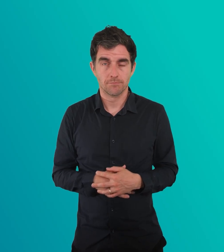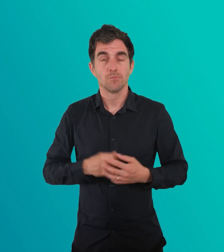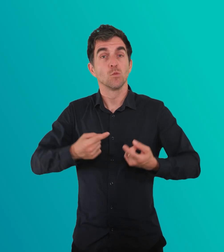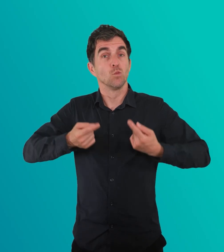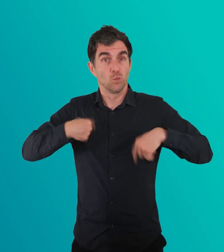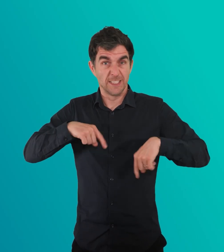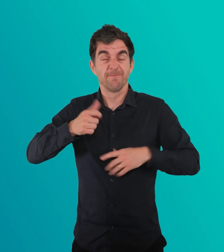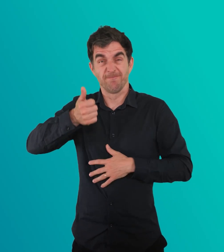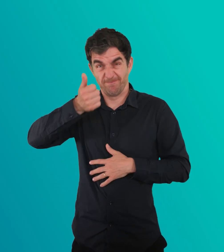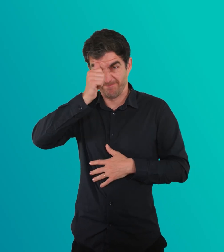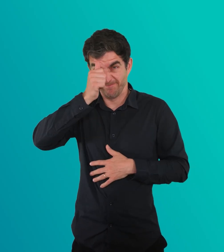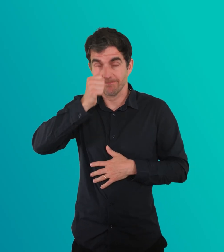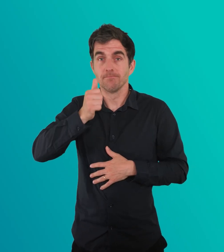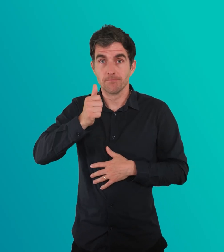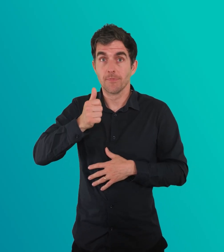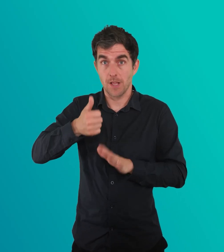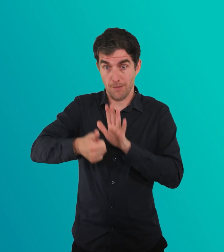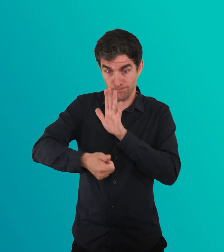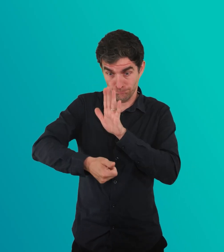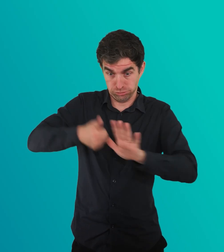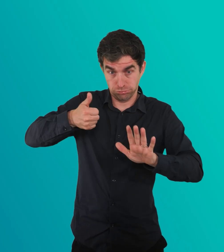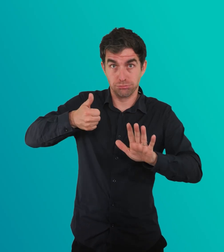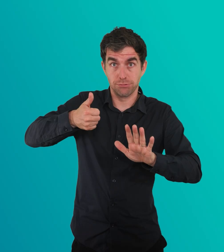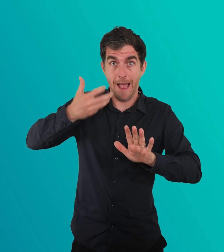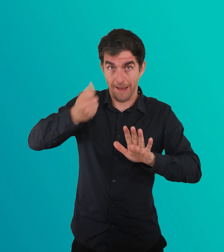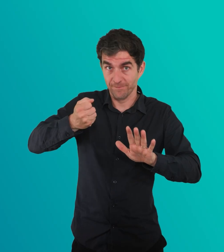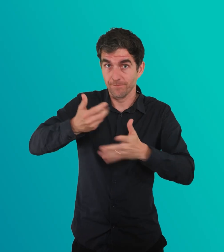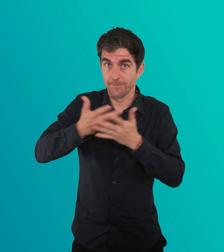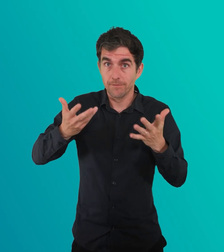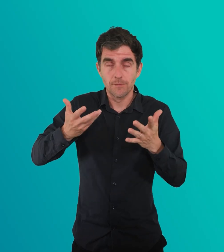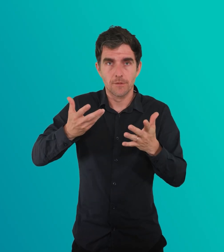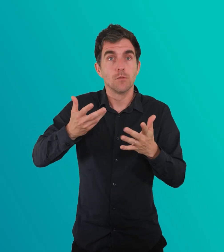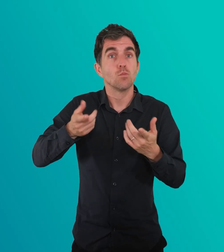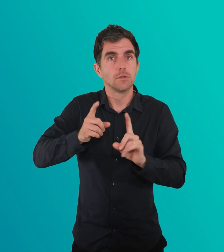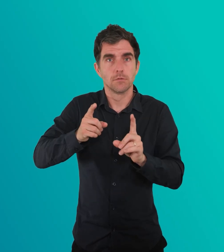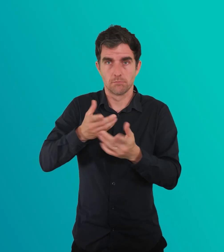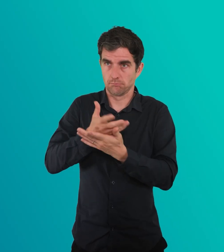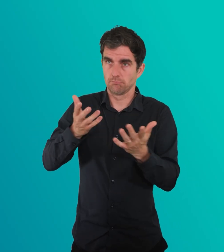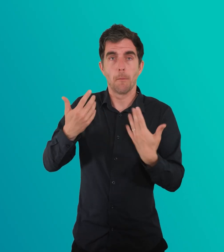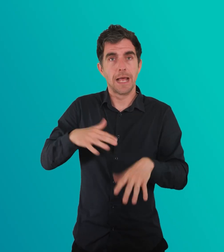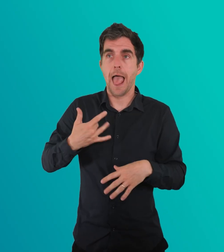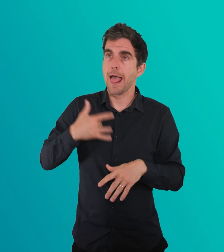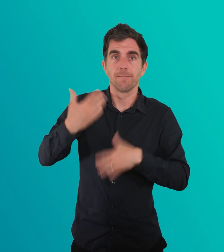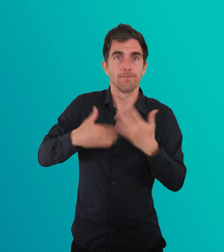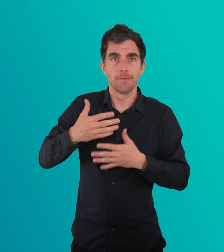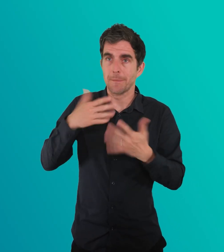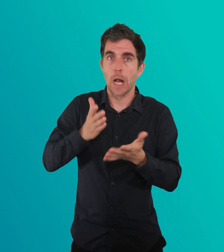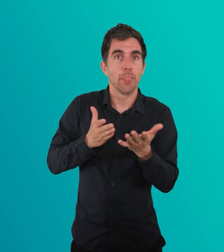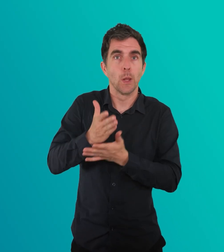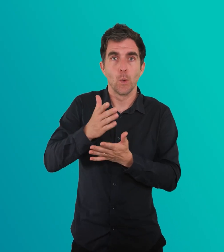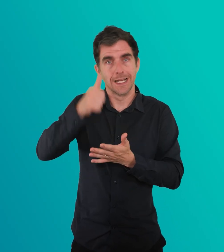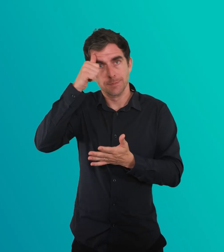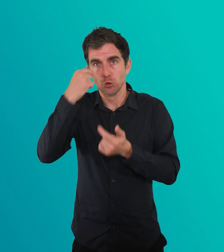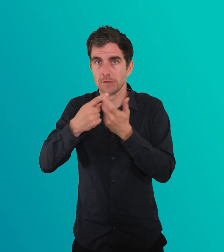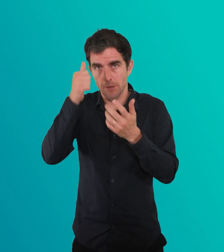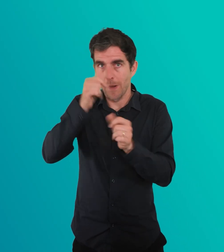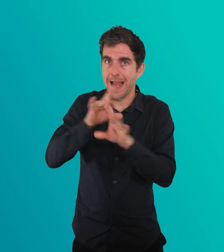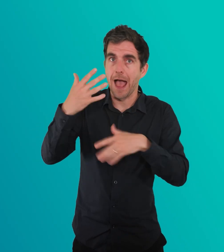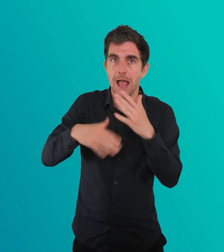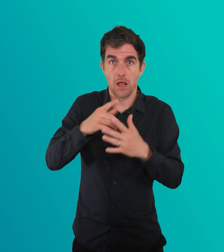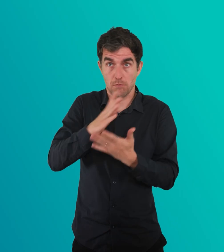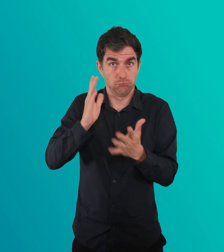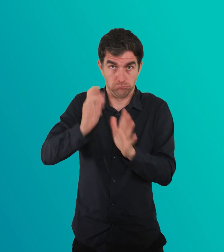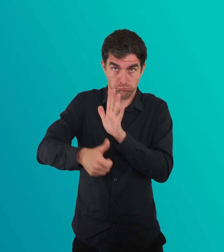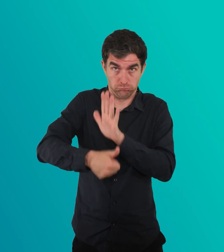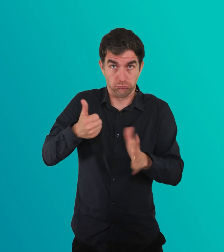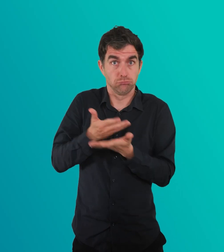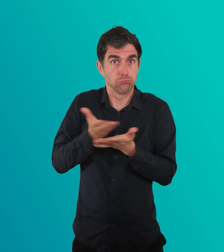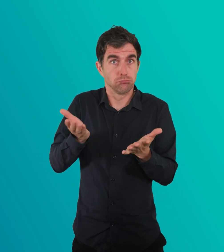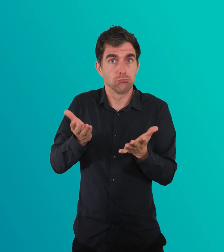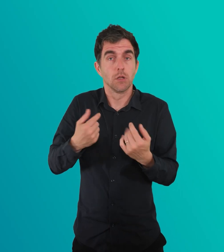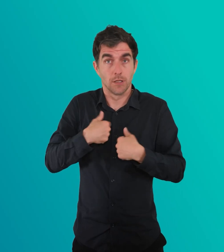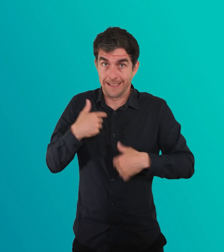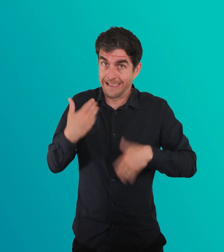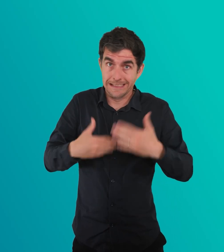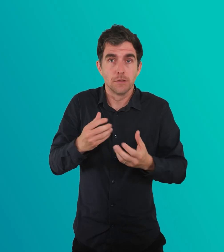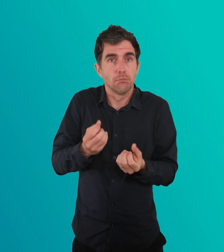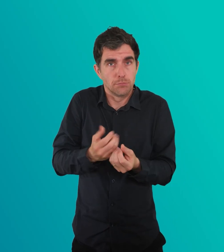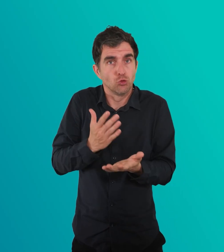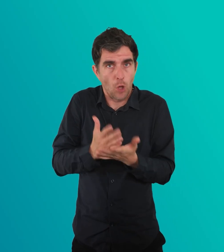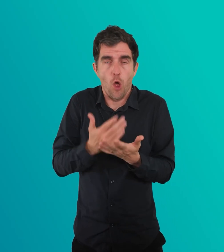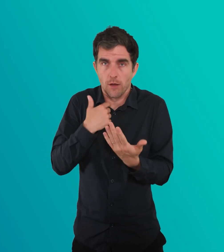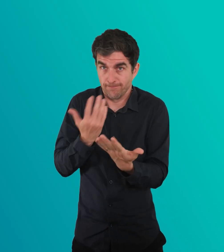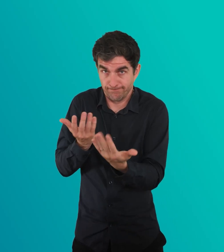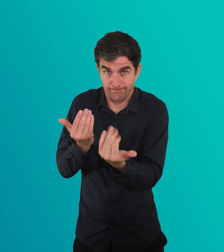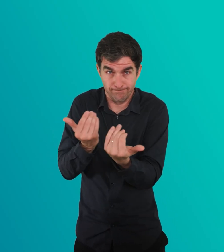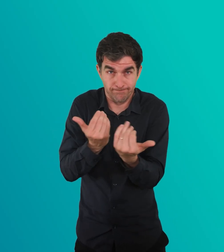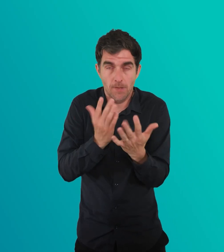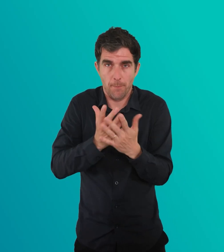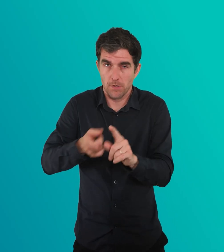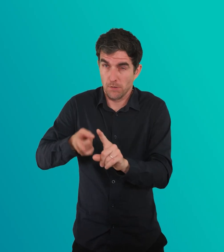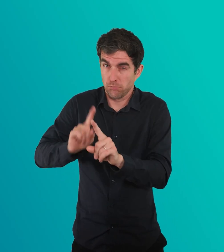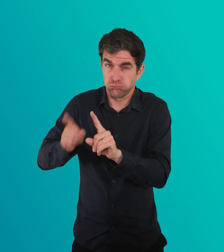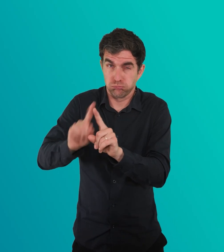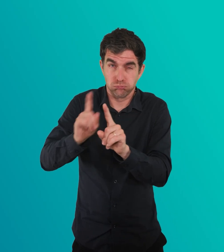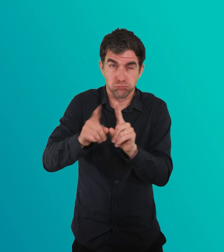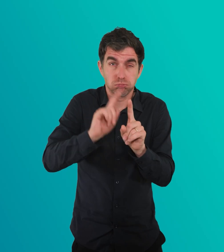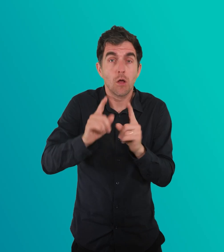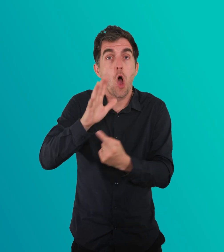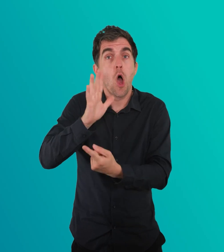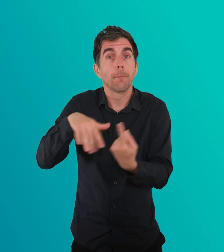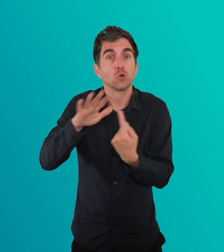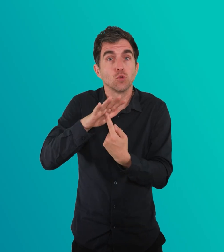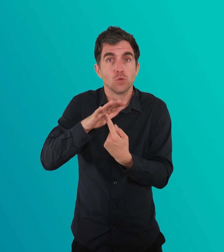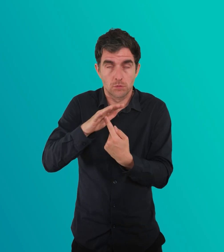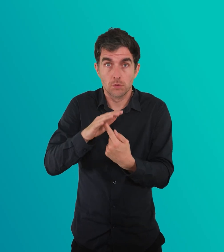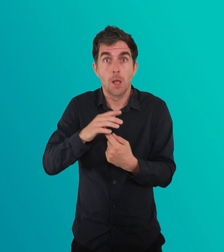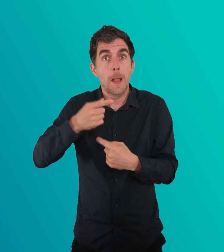We recognise that expertise sits in lived experience, and this approach ensures we hear from a diverse range of communities—